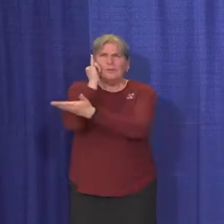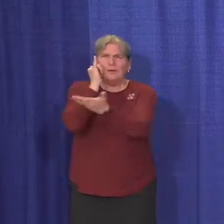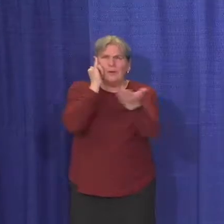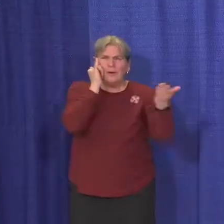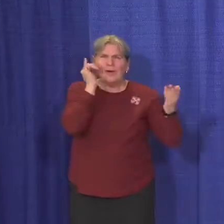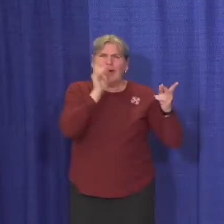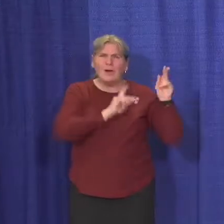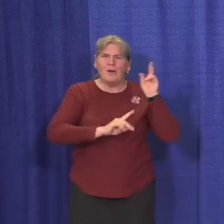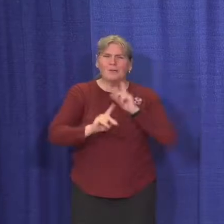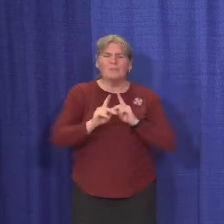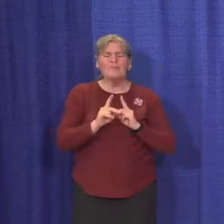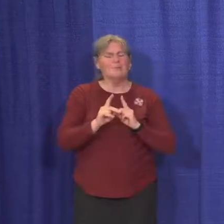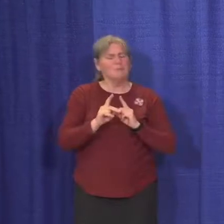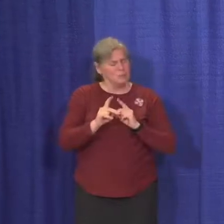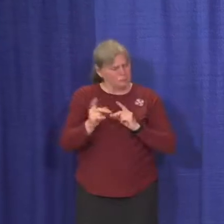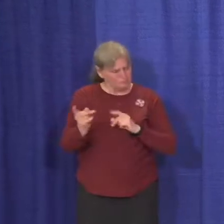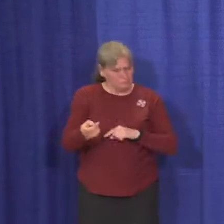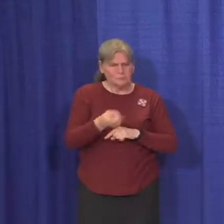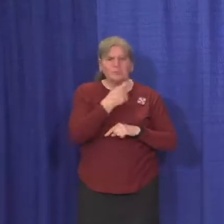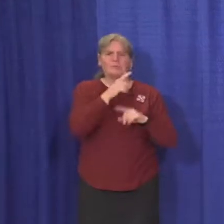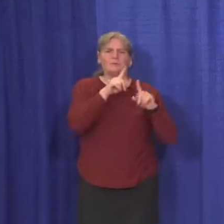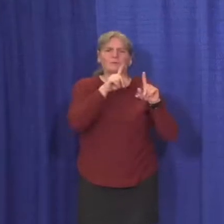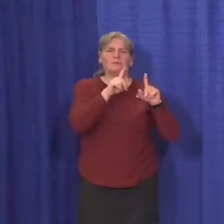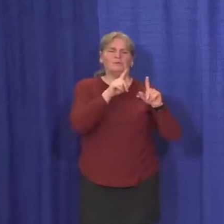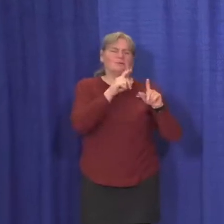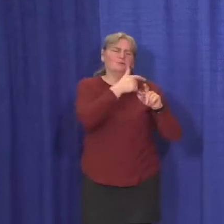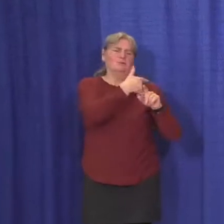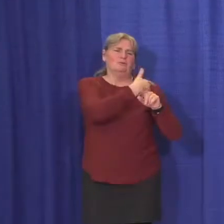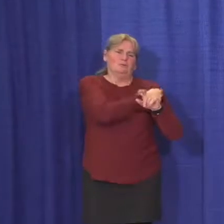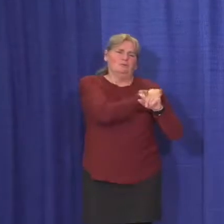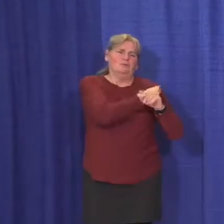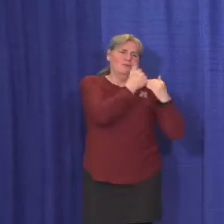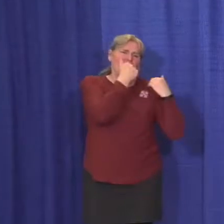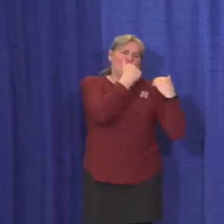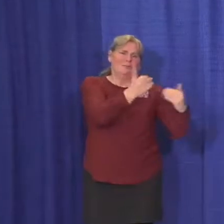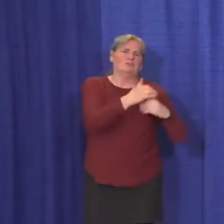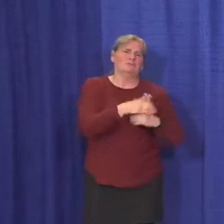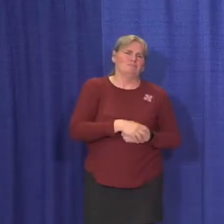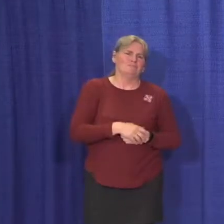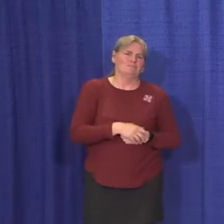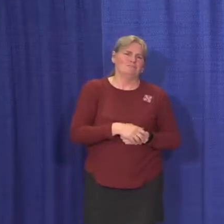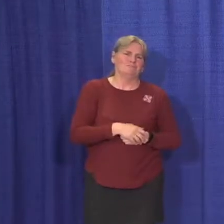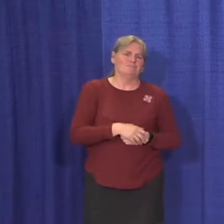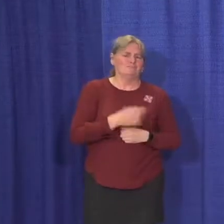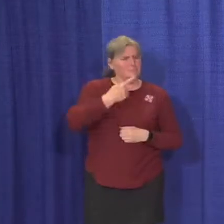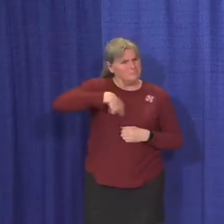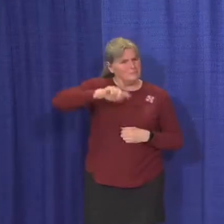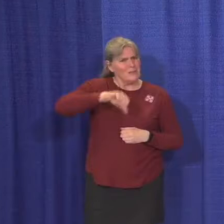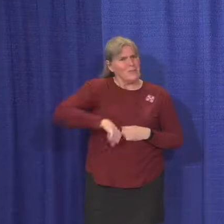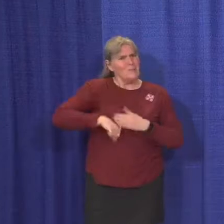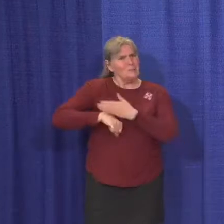thanking every Yukoner who has taken time out of their day to get immunized.